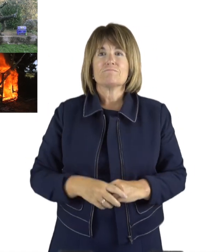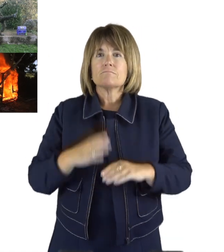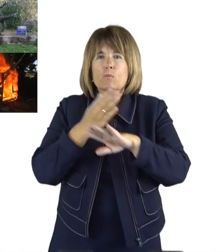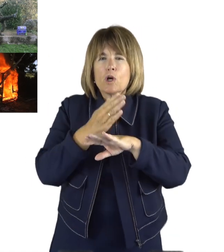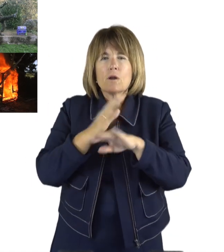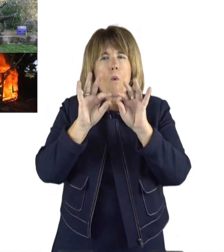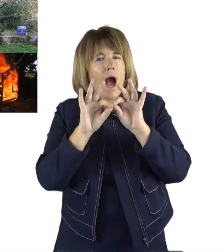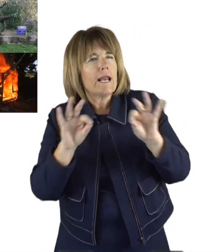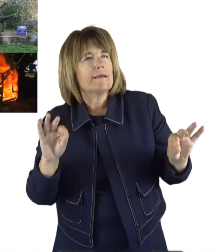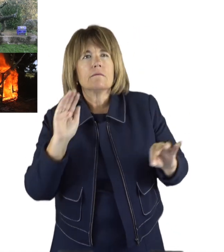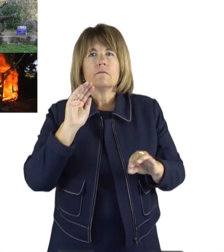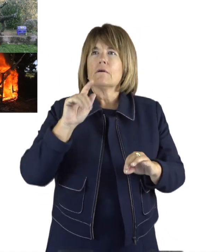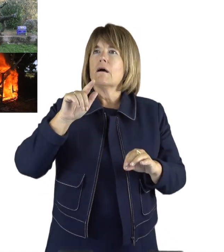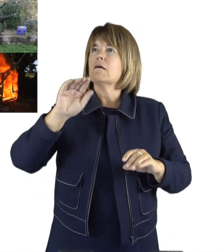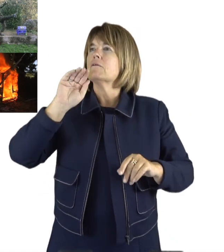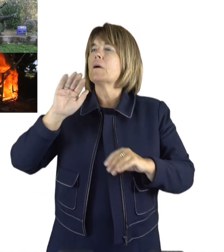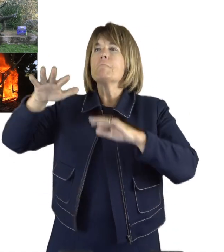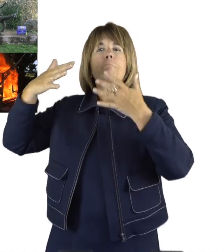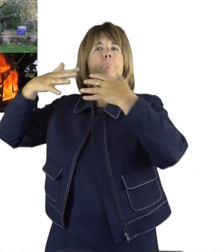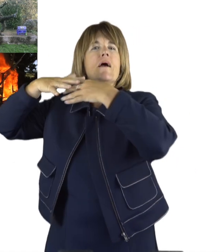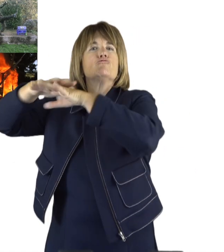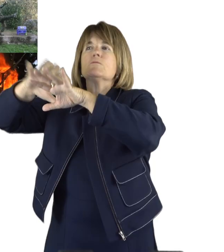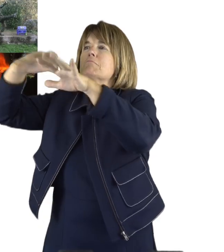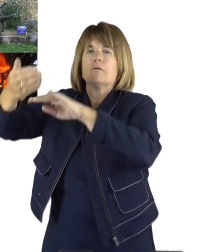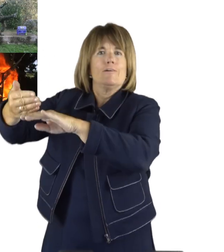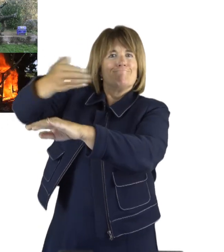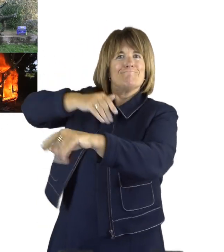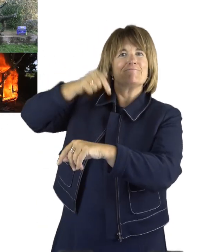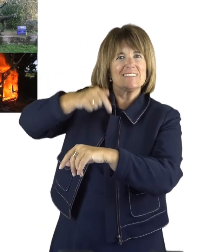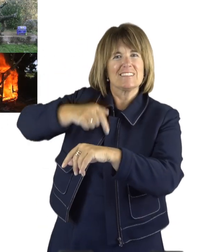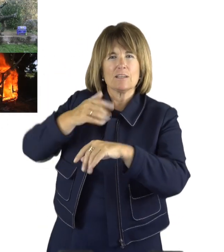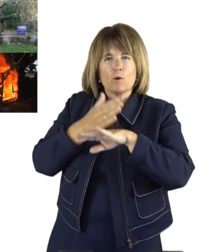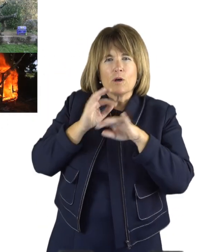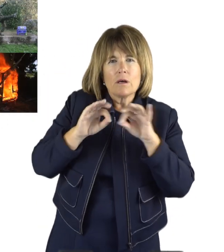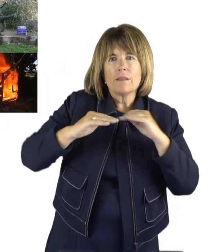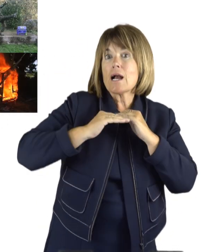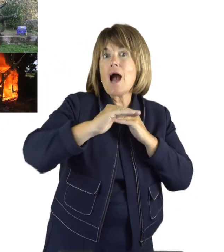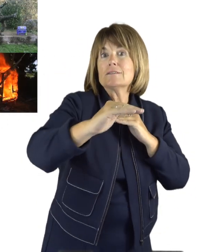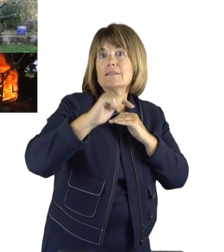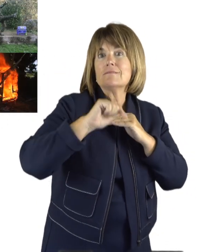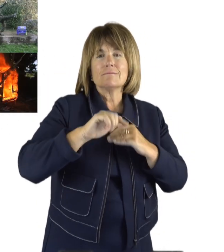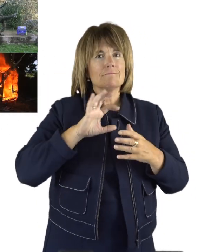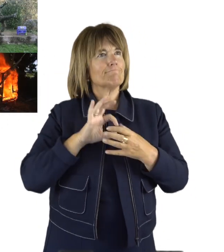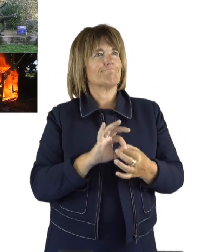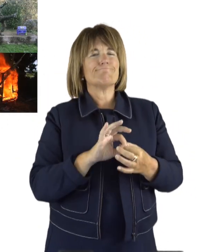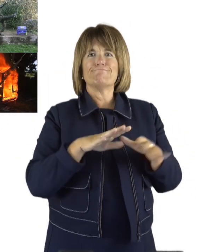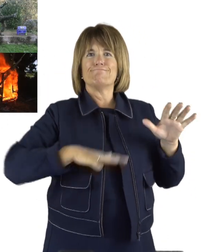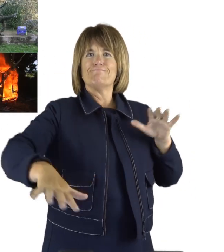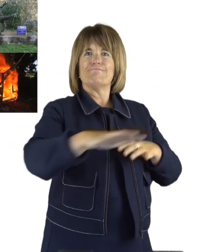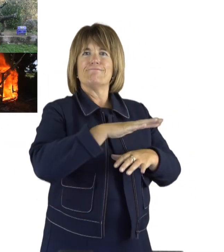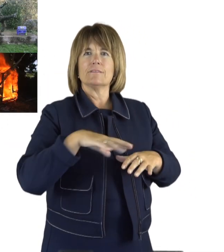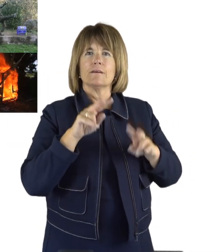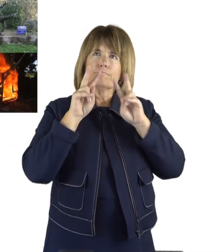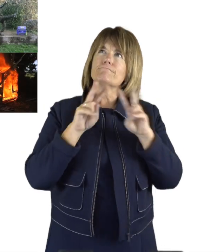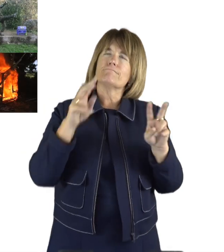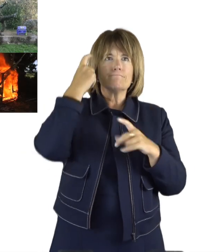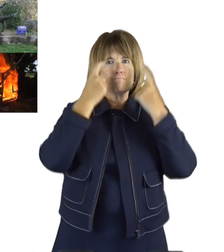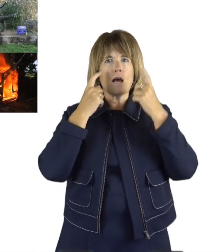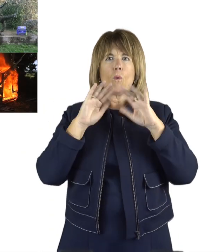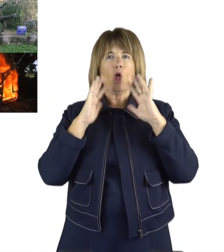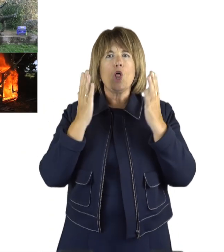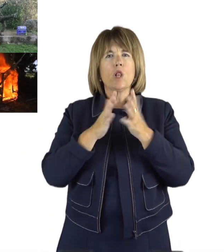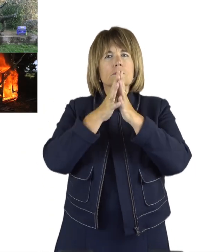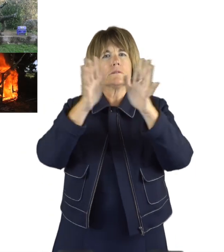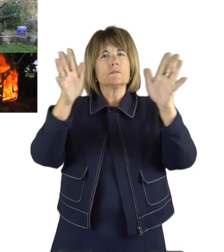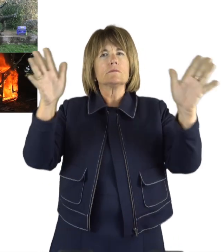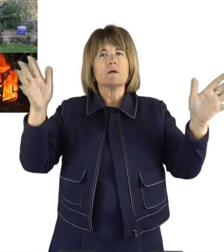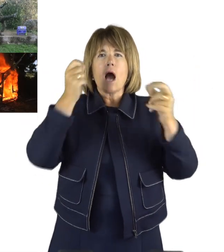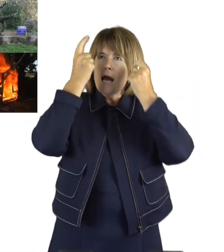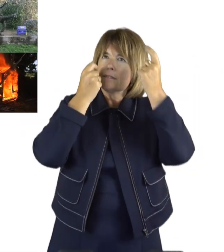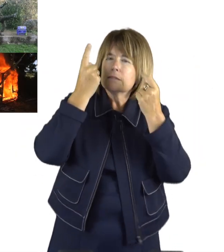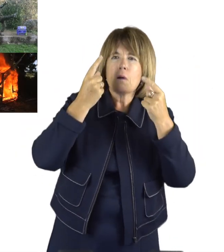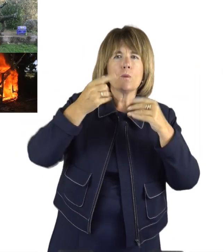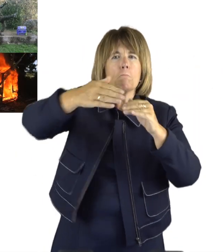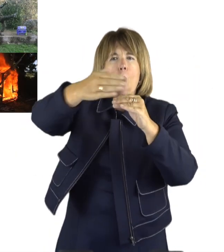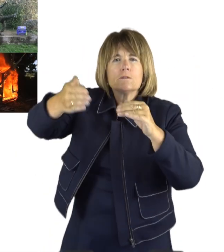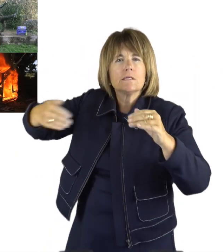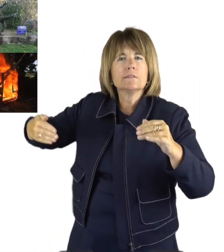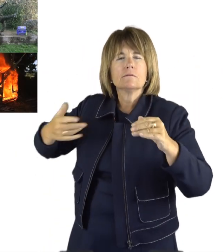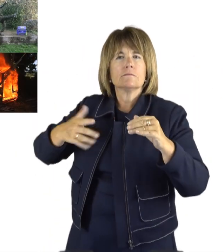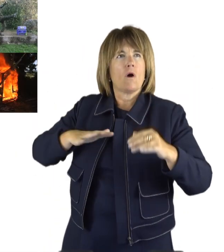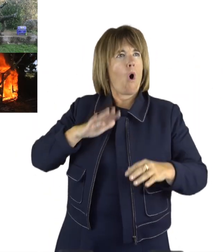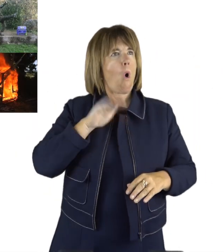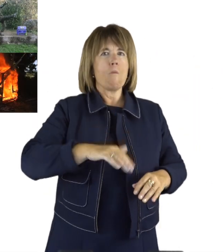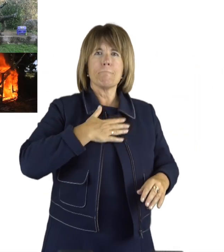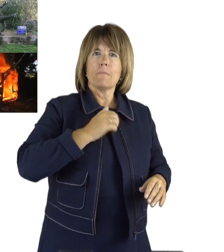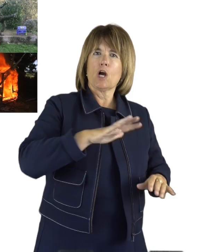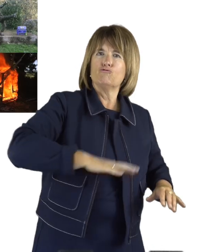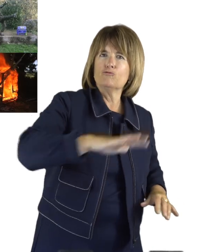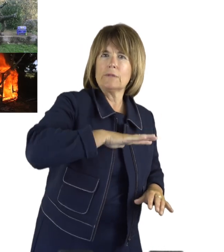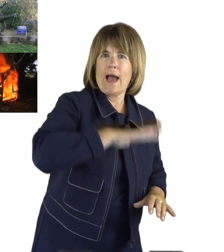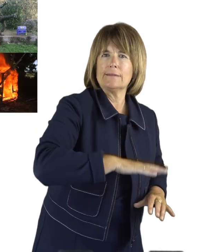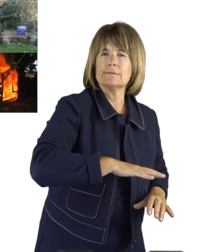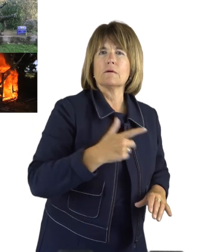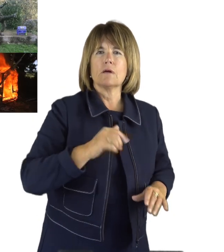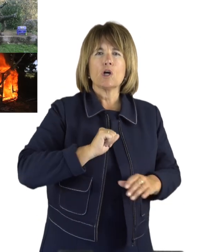Flying under the radar… the garden becomes a site of interconnectedness, a microcosm of a larger world, where issues of borders,